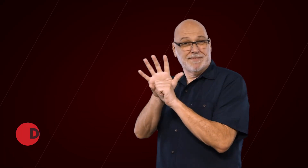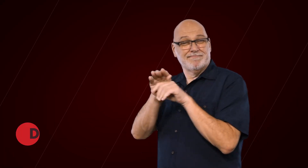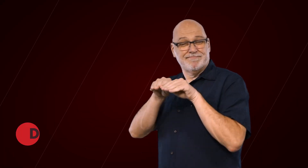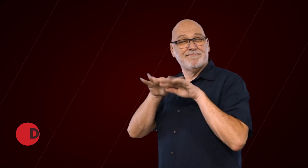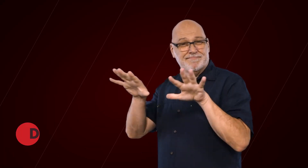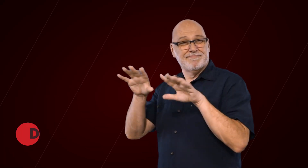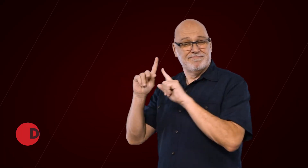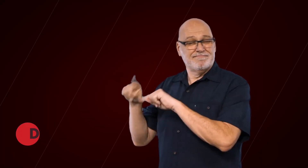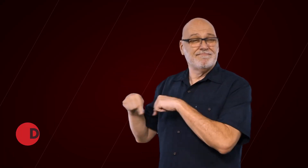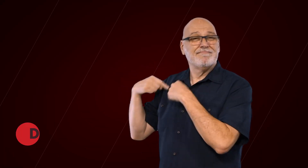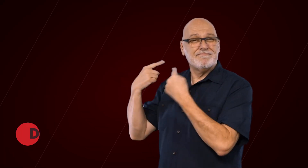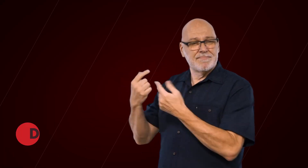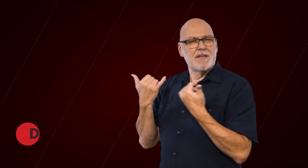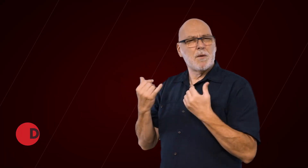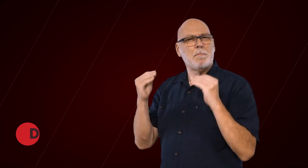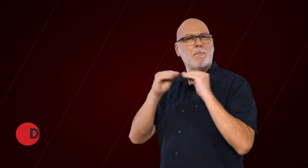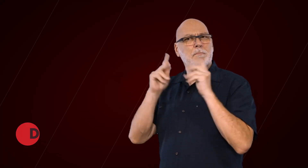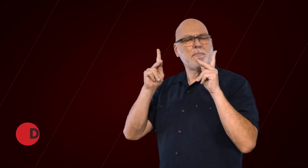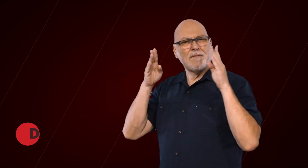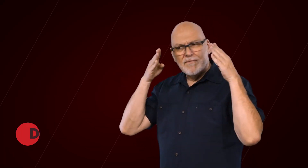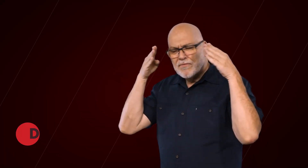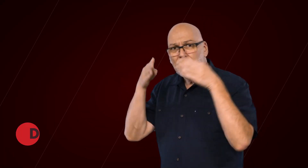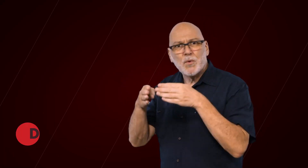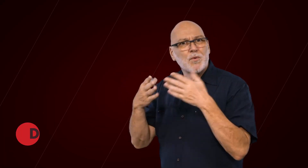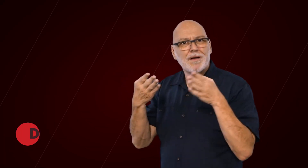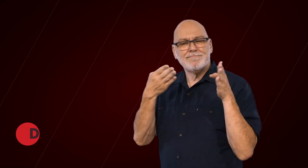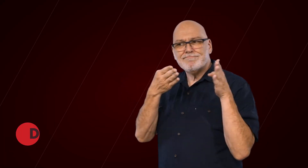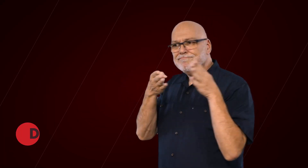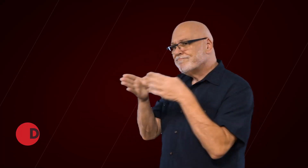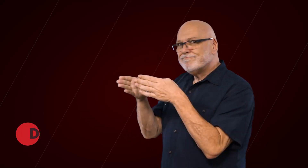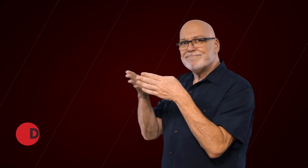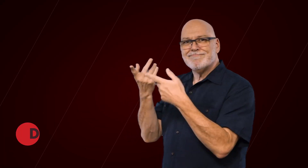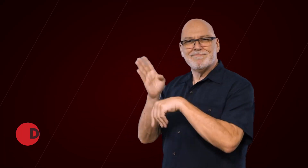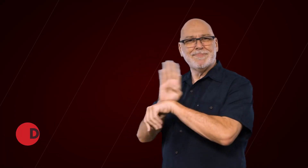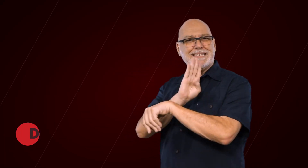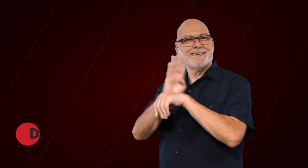[Anselmo]: The COVID pandemic has given more focus to doing business